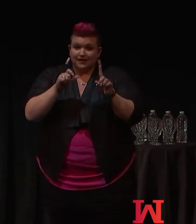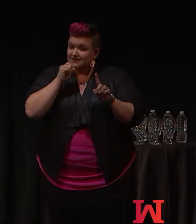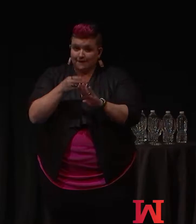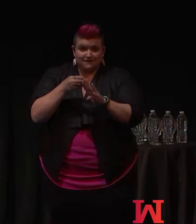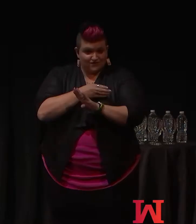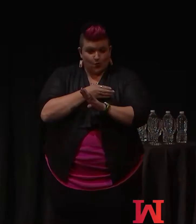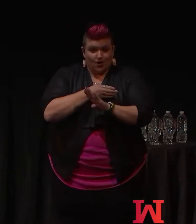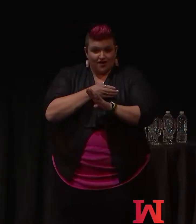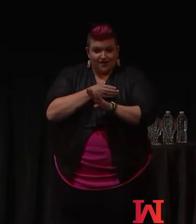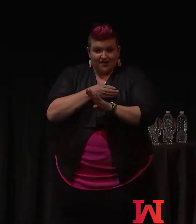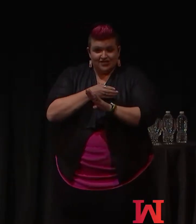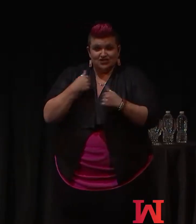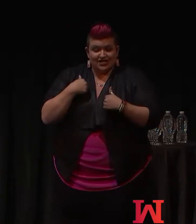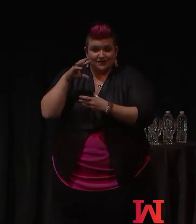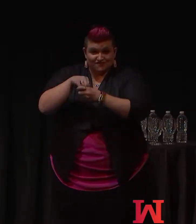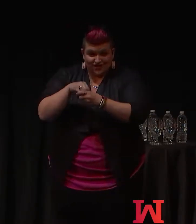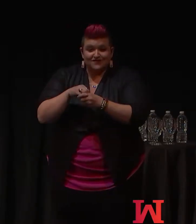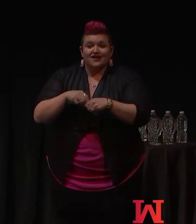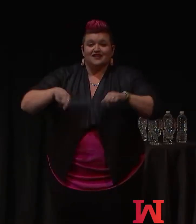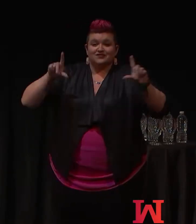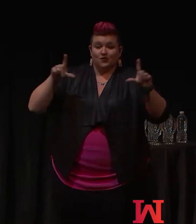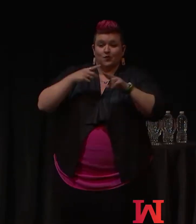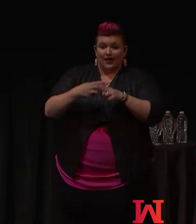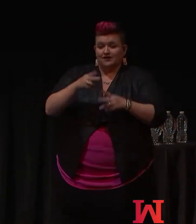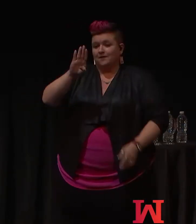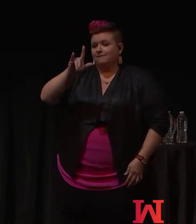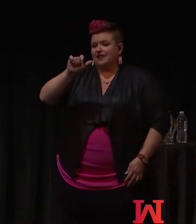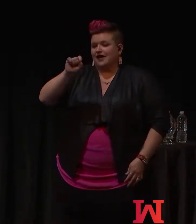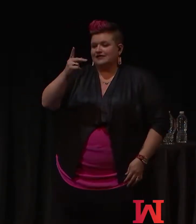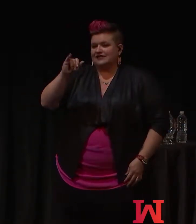graced the screen playing herself on Black-ish and Grown-ish